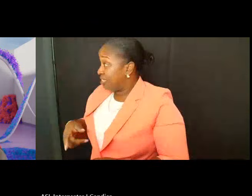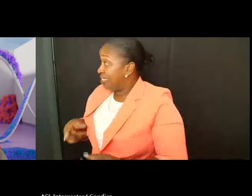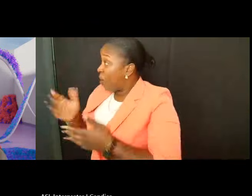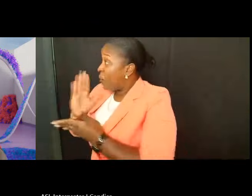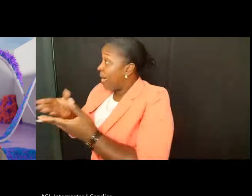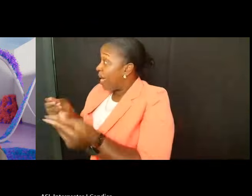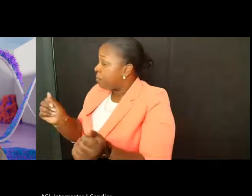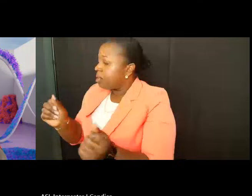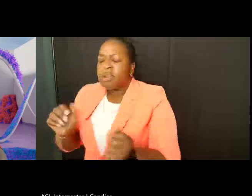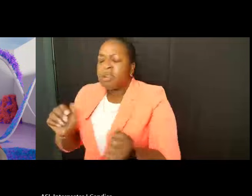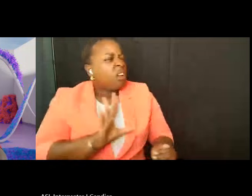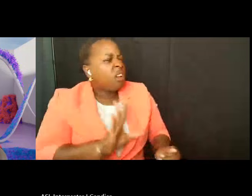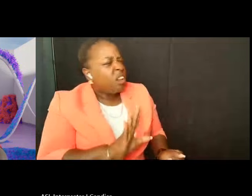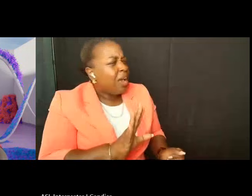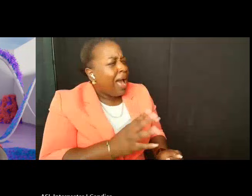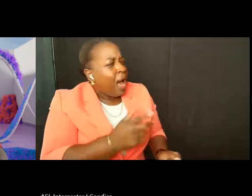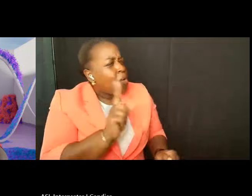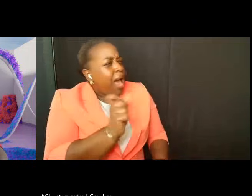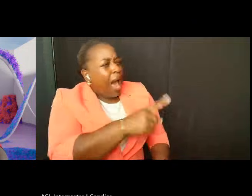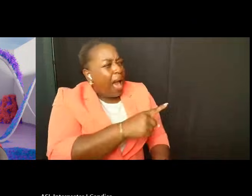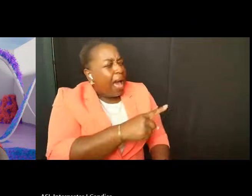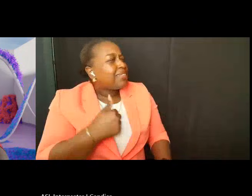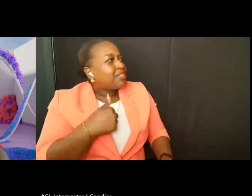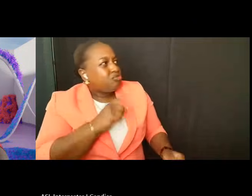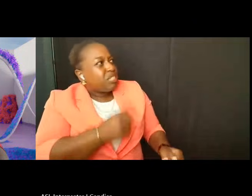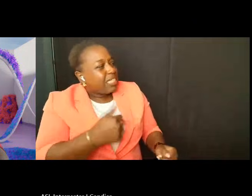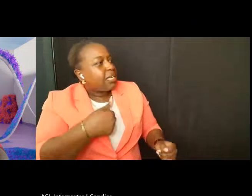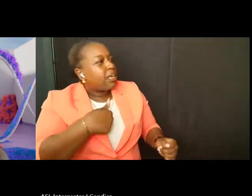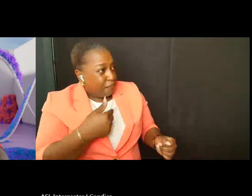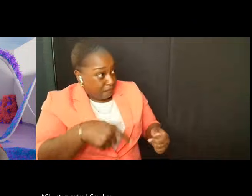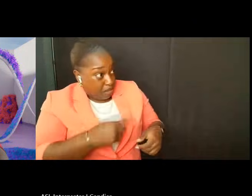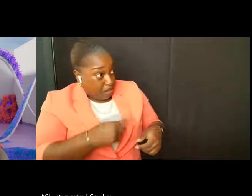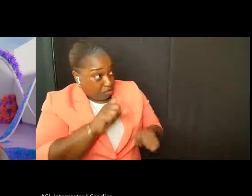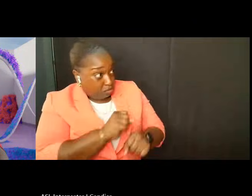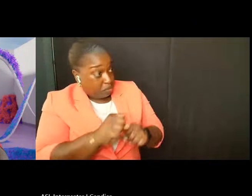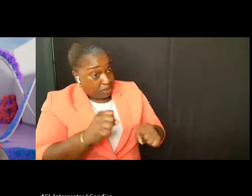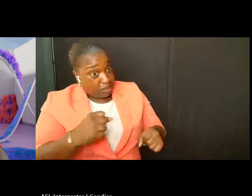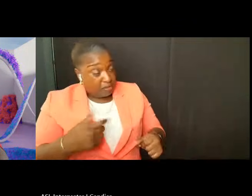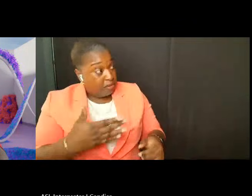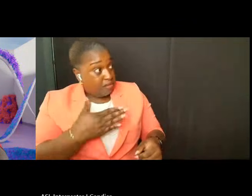Which is why I find these words matter, and I think we have so many,